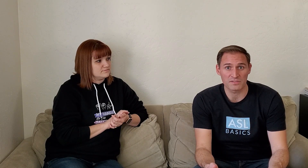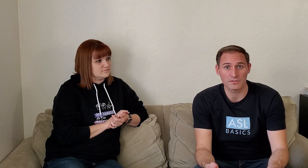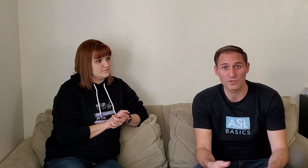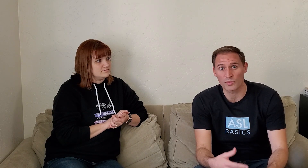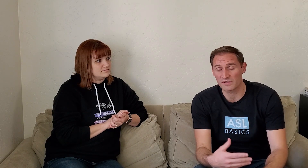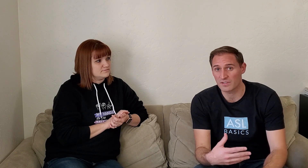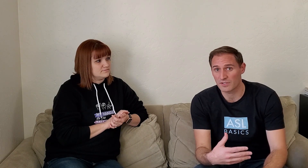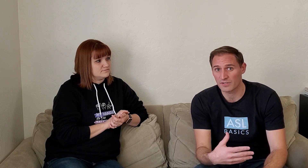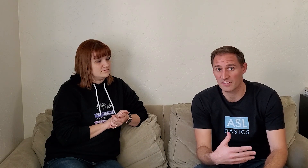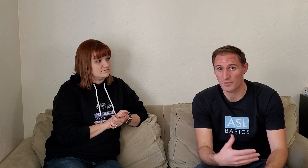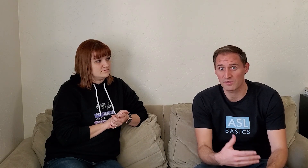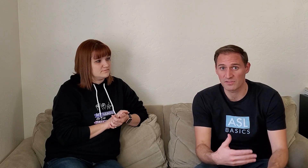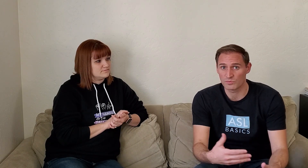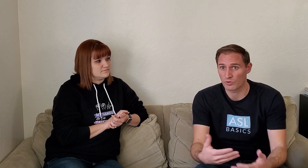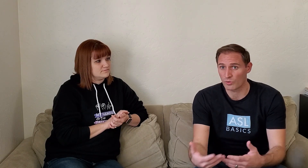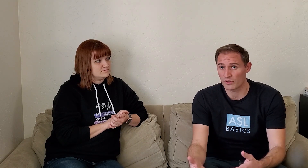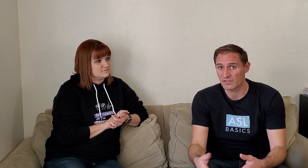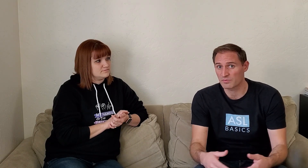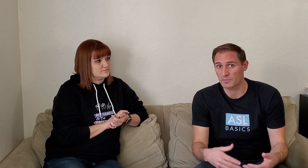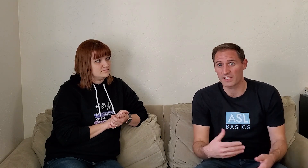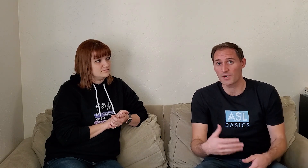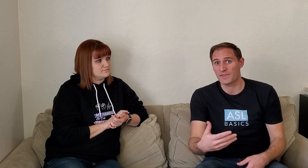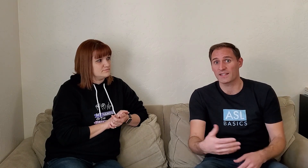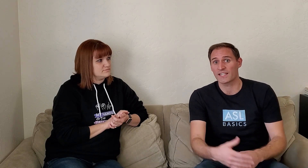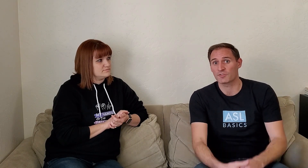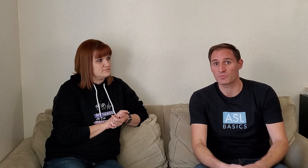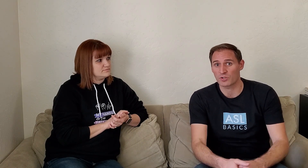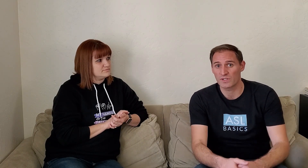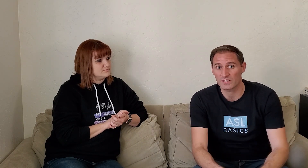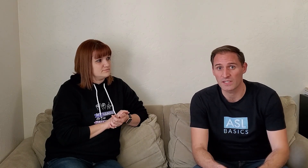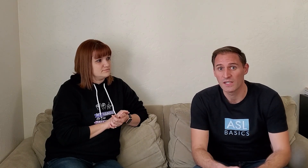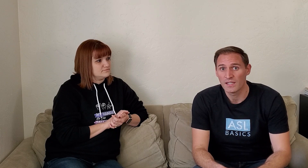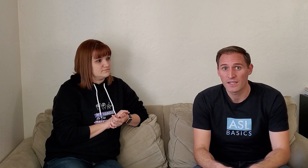to, and the ones that are exposed to more words will pick up that language more quickly,